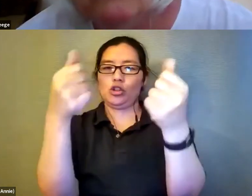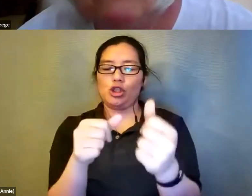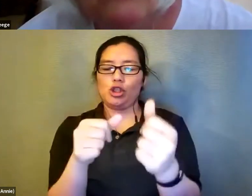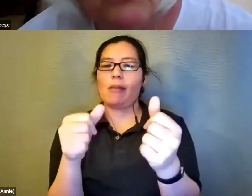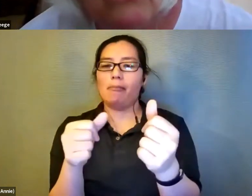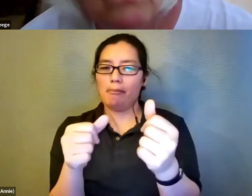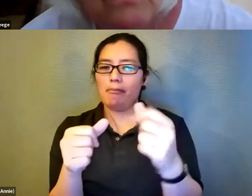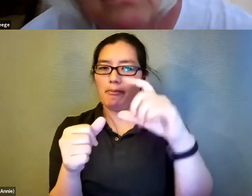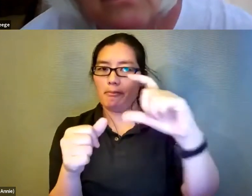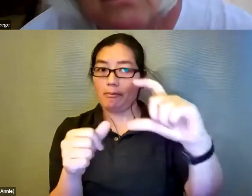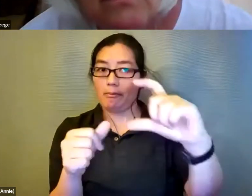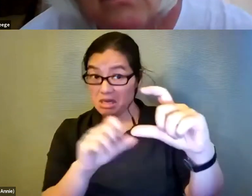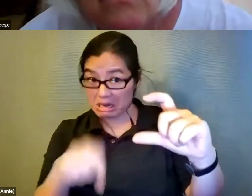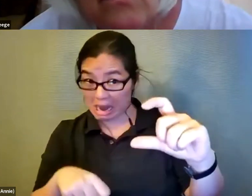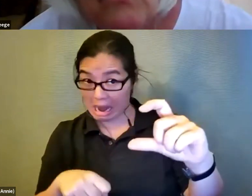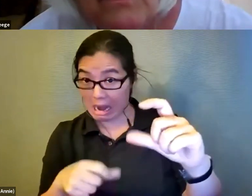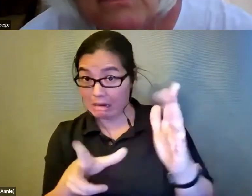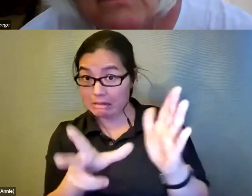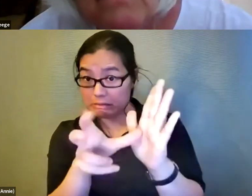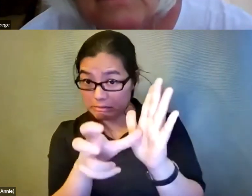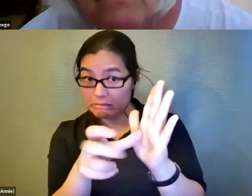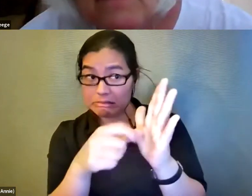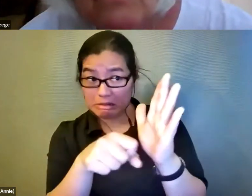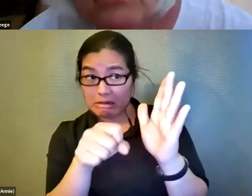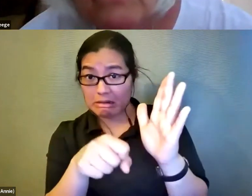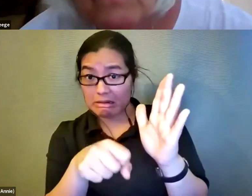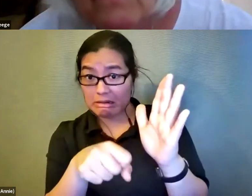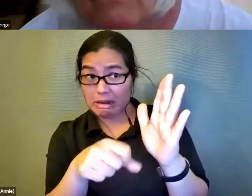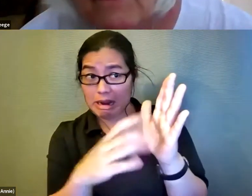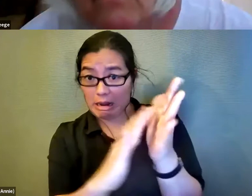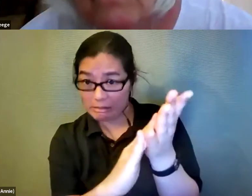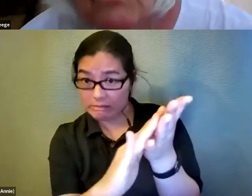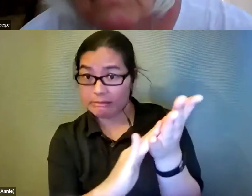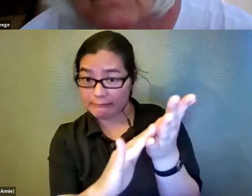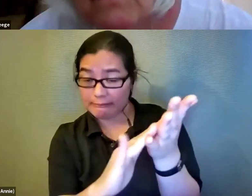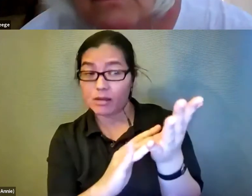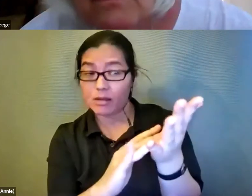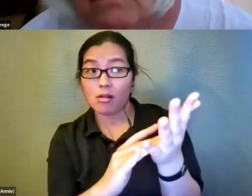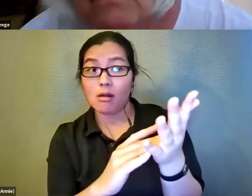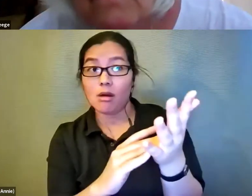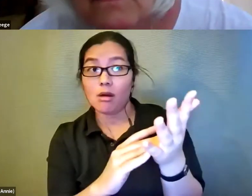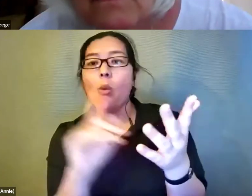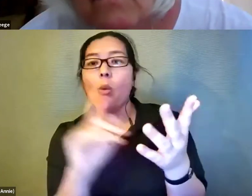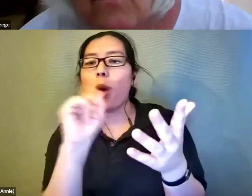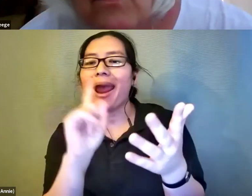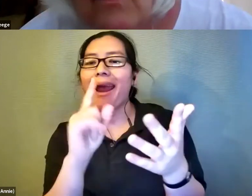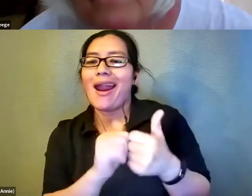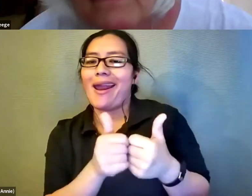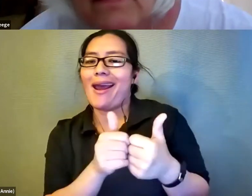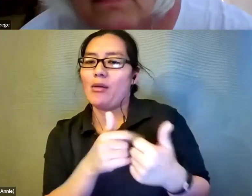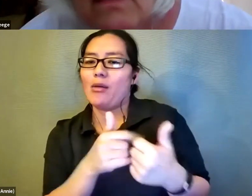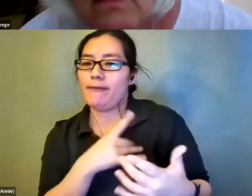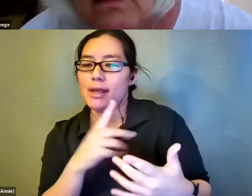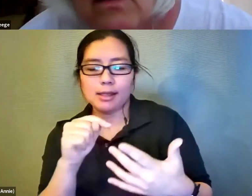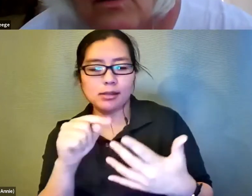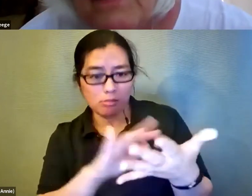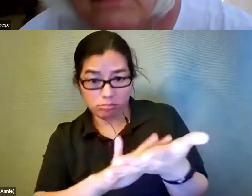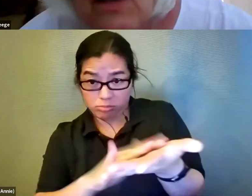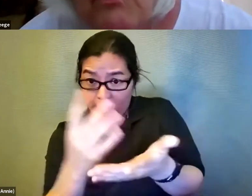legible? Is it legible to the fingertip? Is there up and down